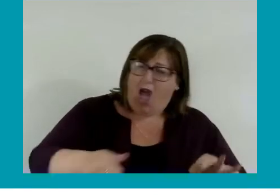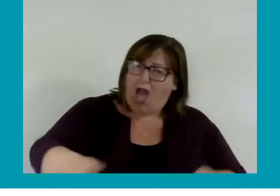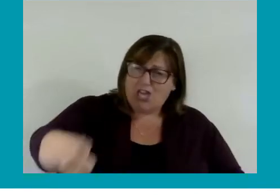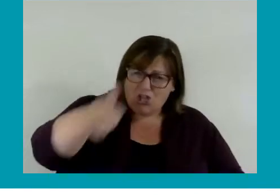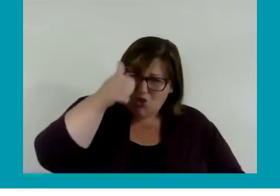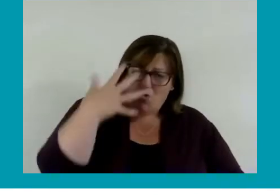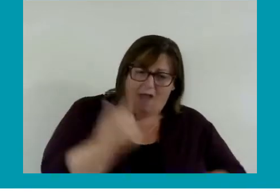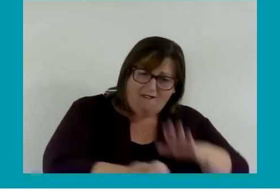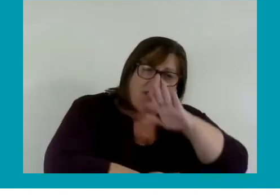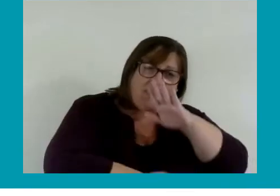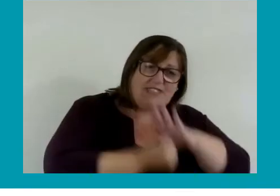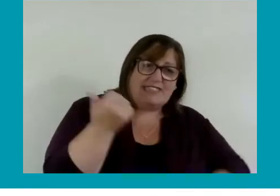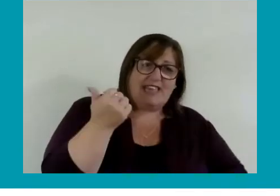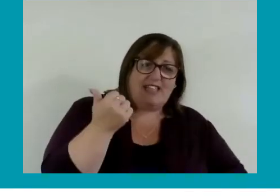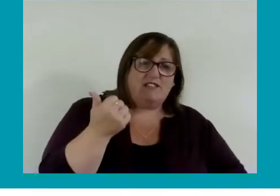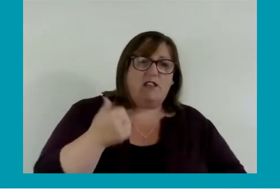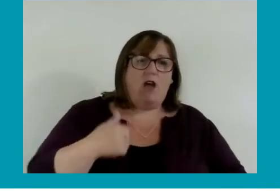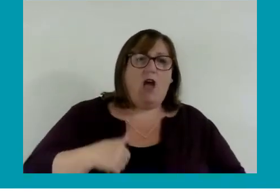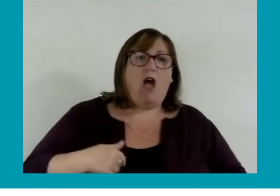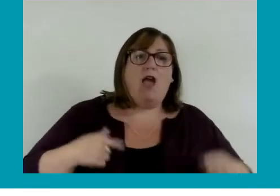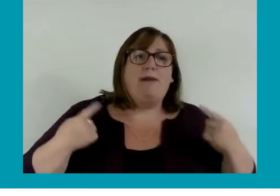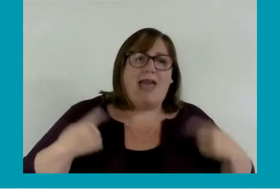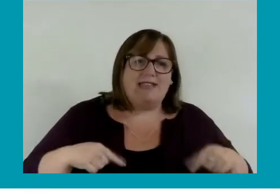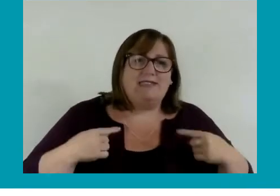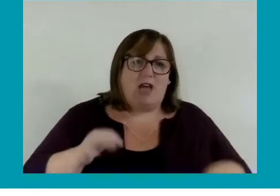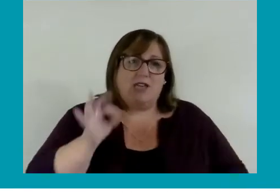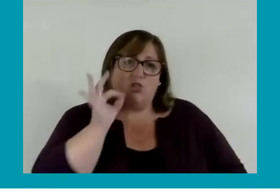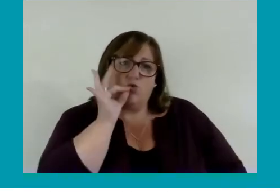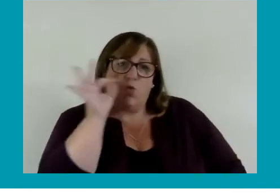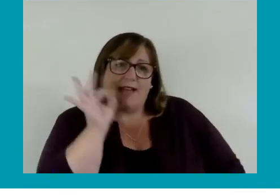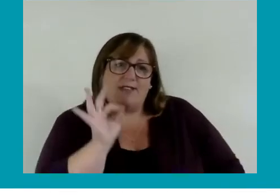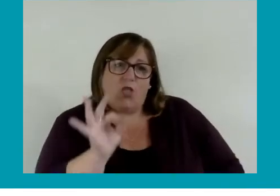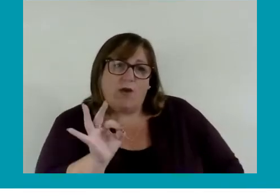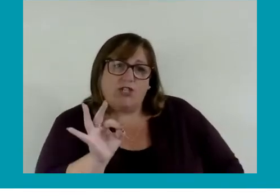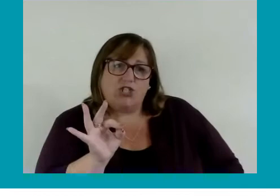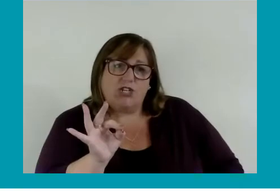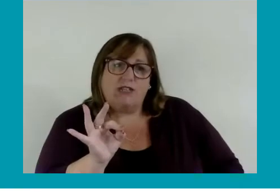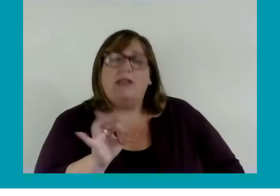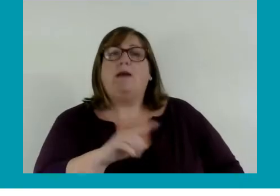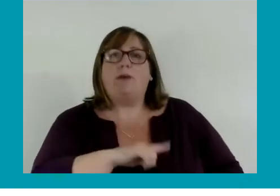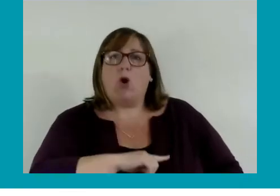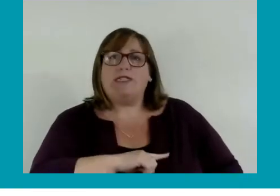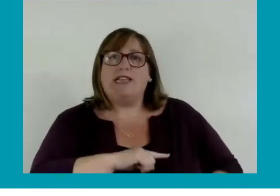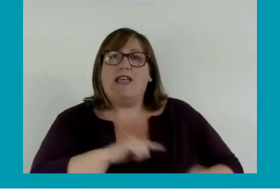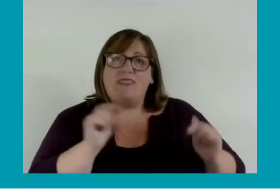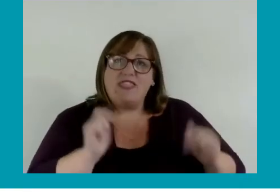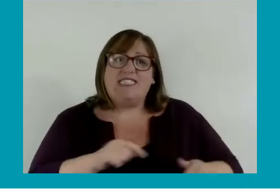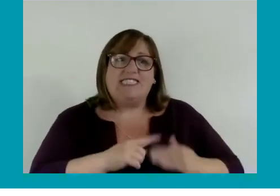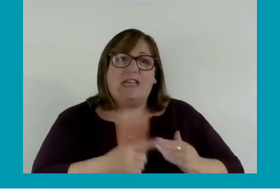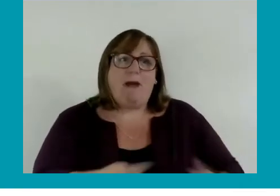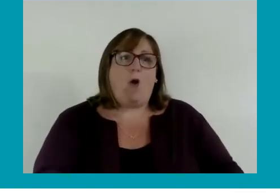because it's just as much about me working for you as us being a good fit for each other